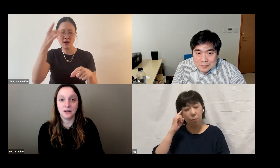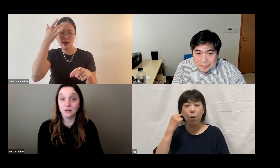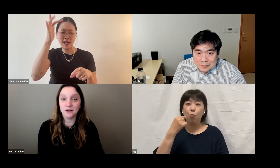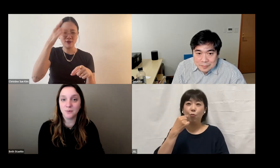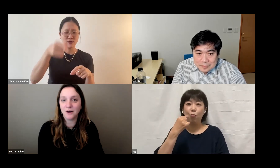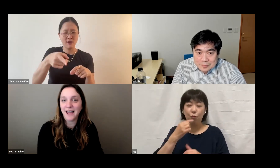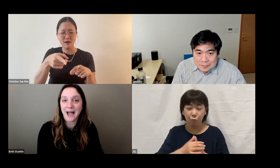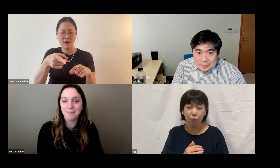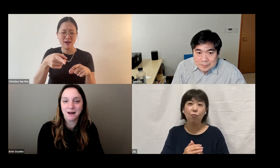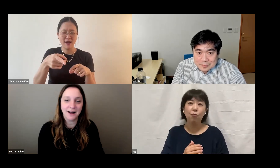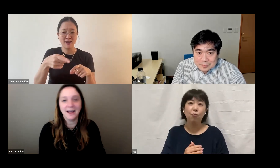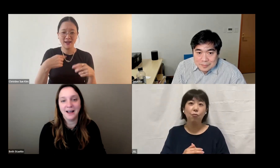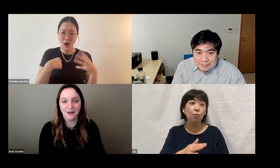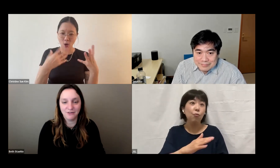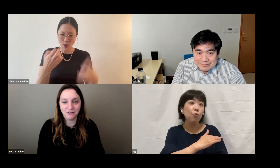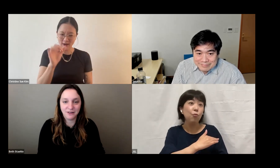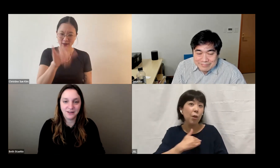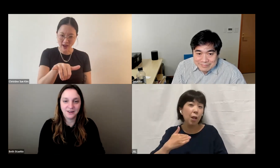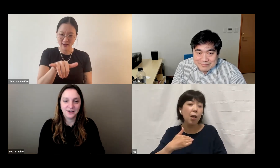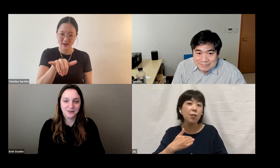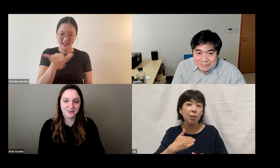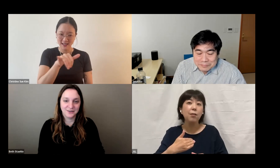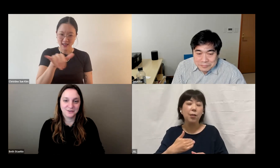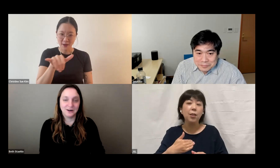Look at what app I have right?